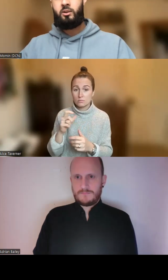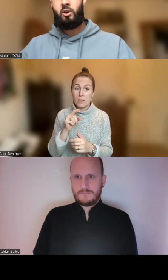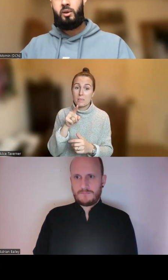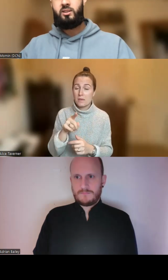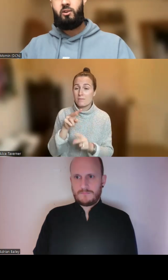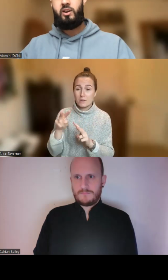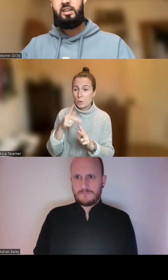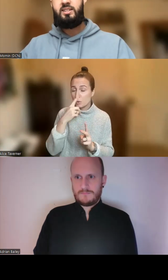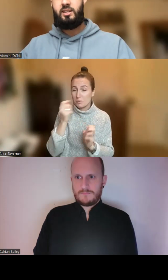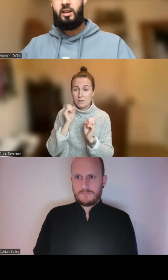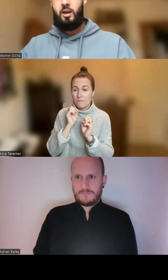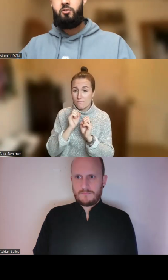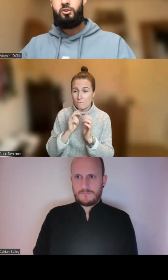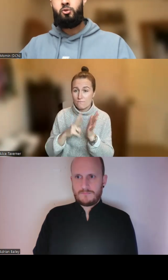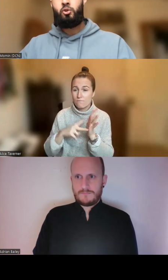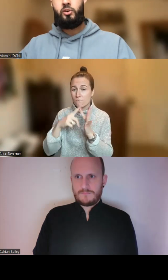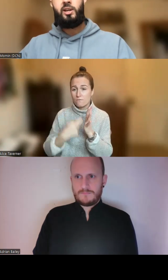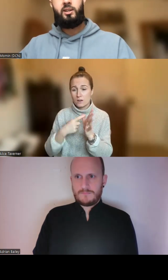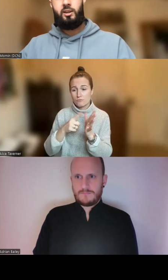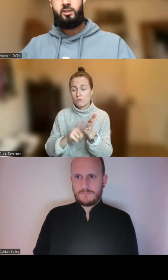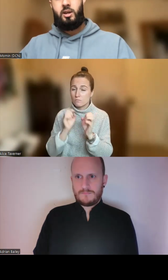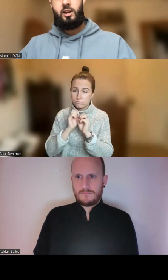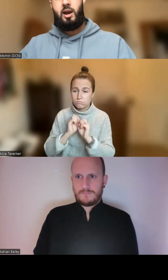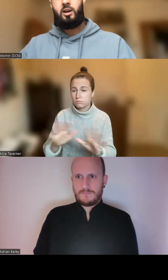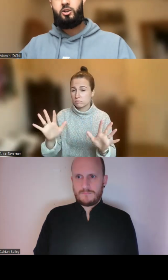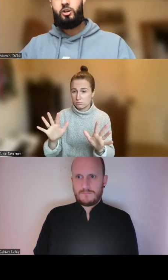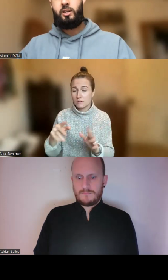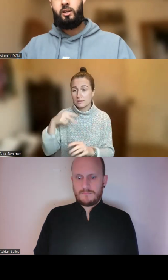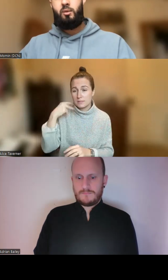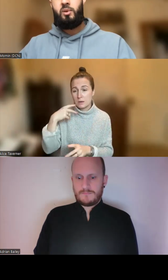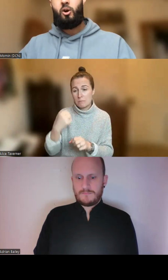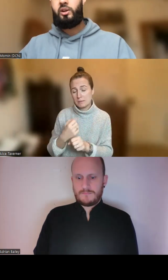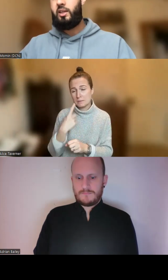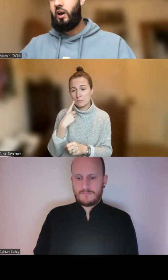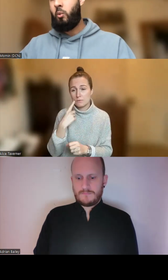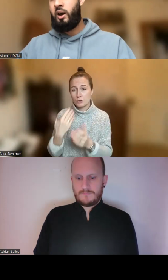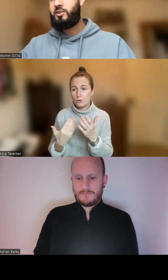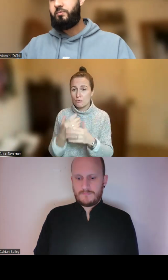TikTok makes it very easy for new creators to actually make content that works.